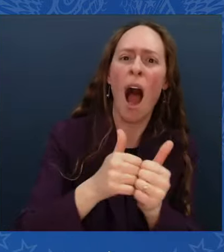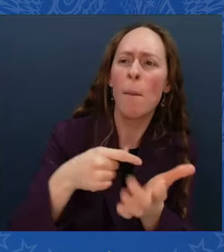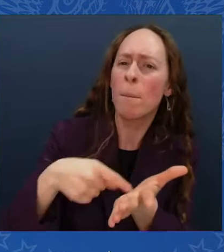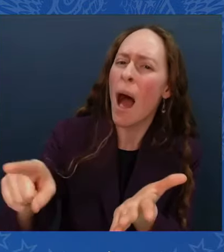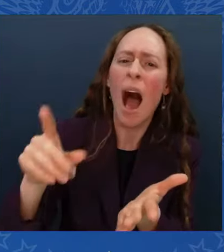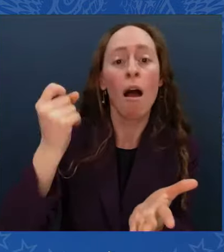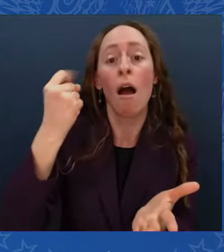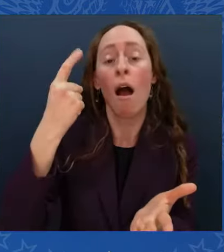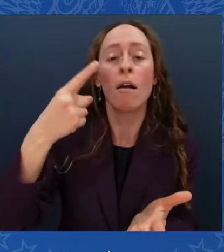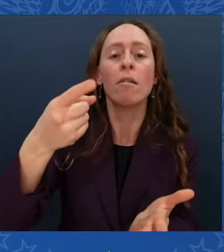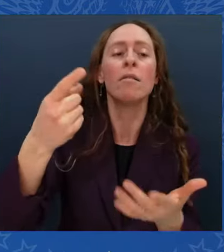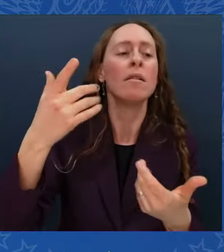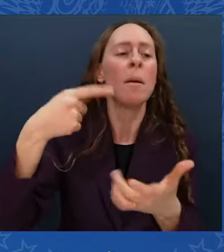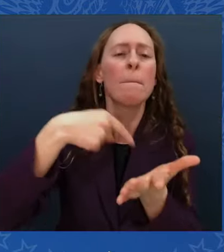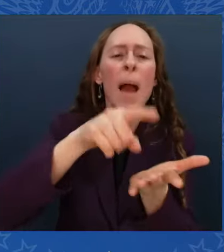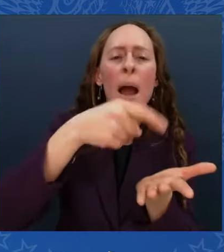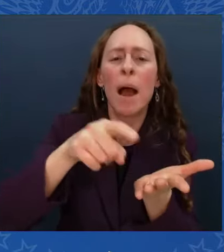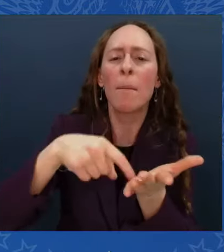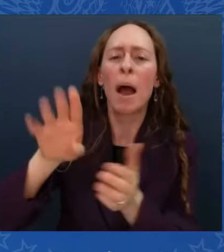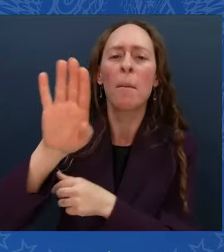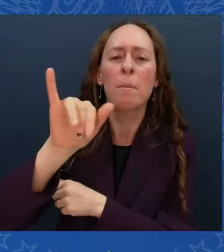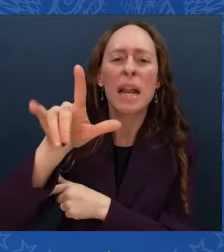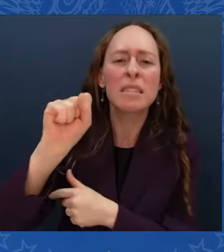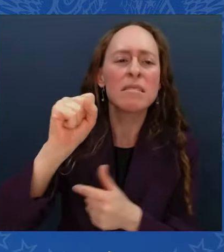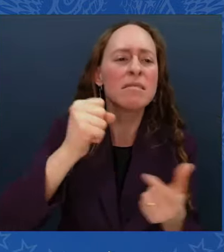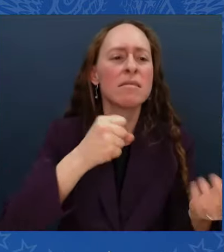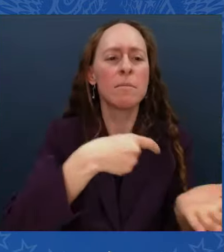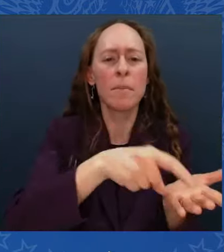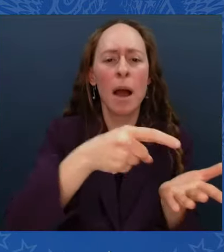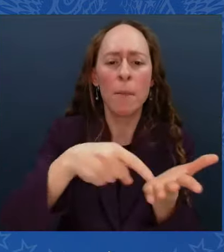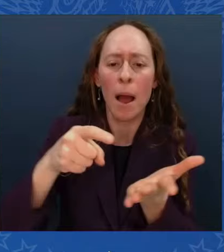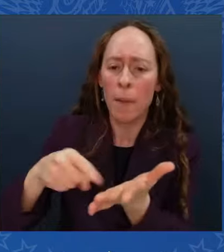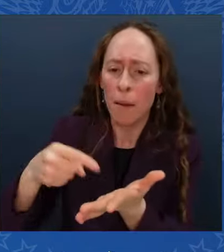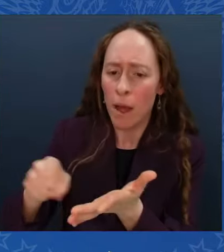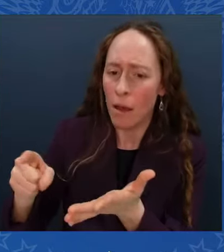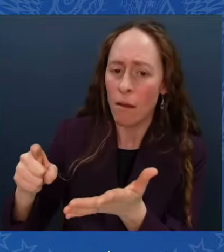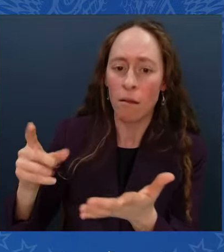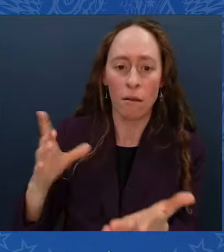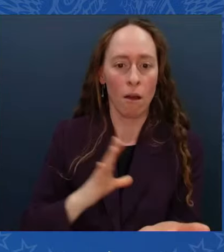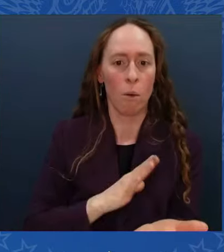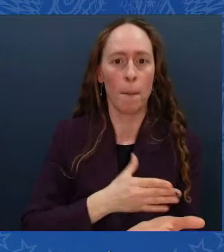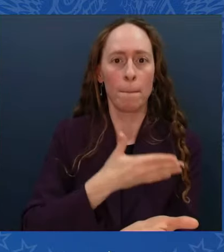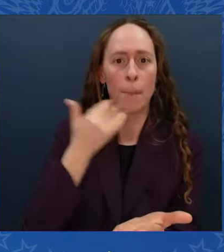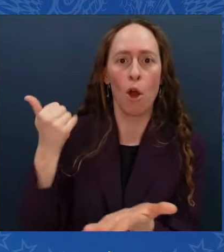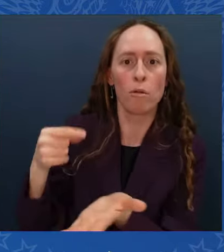whether it's a community college or a four-year college, will have to pay more than 5 percent of their discretionary income